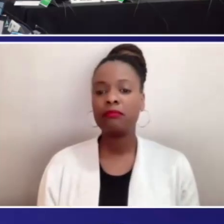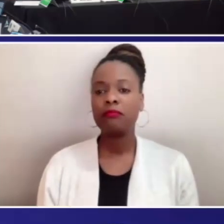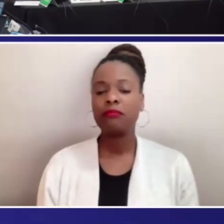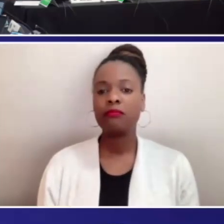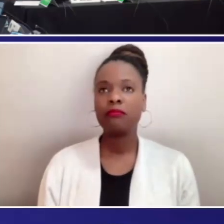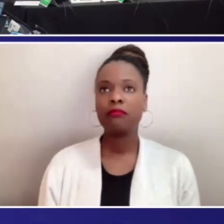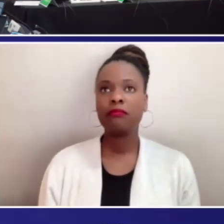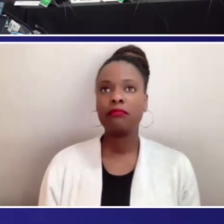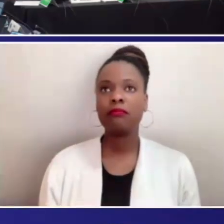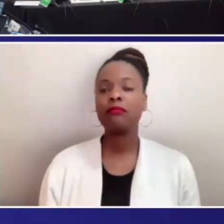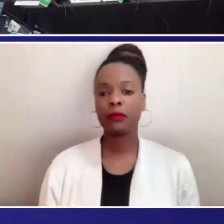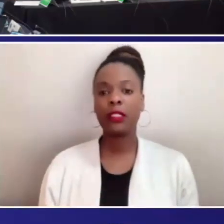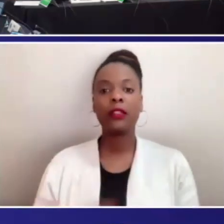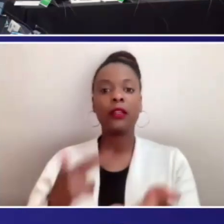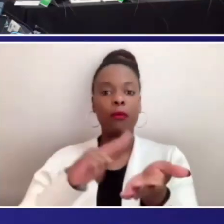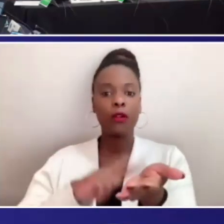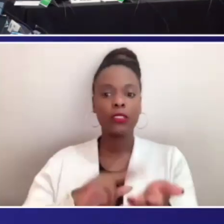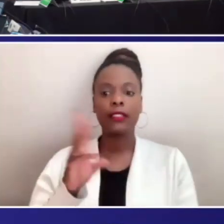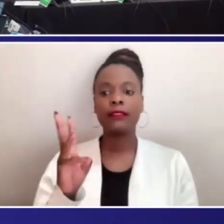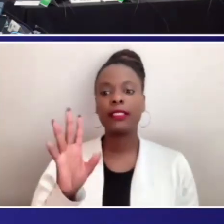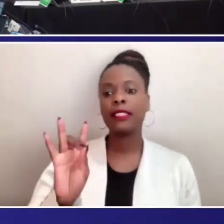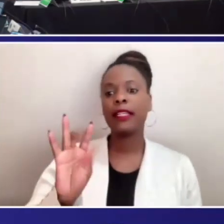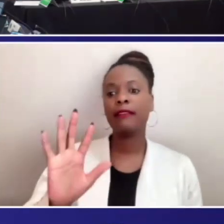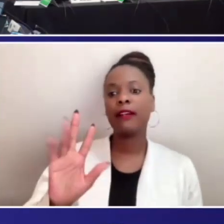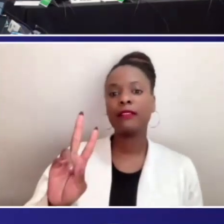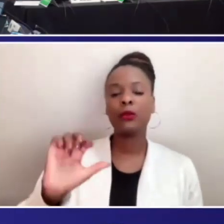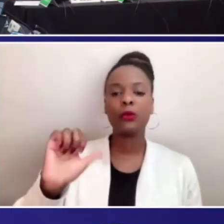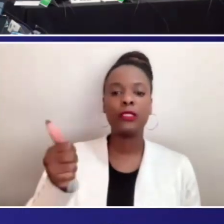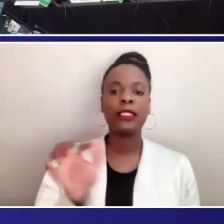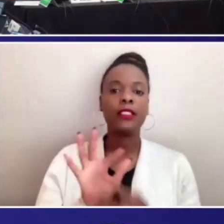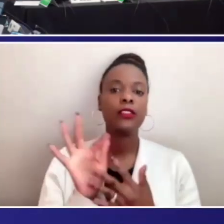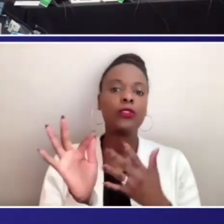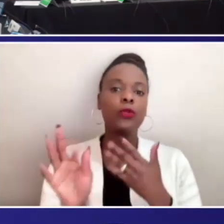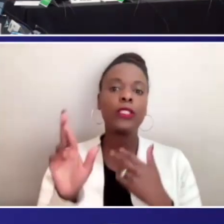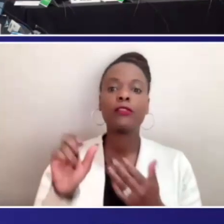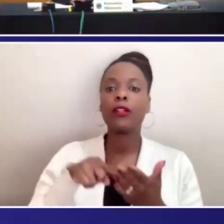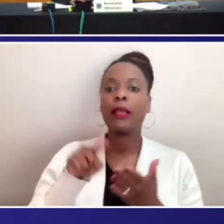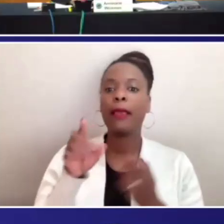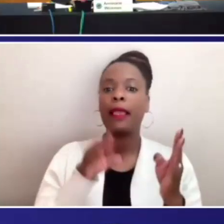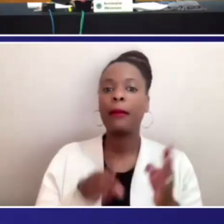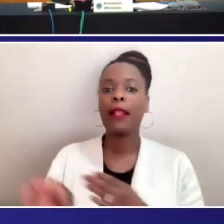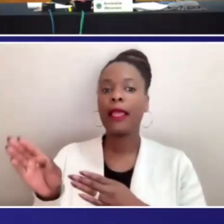So, doing a pulse check of 685.210, choice of repayment plan, if I could see thumbs.